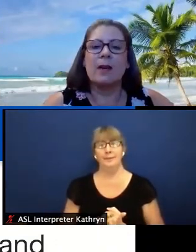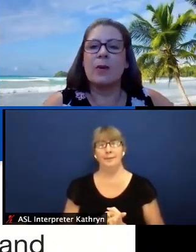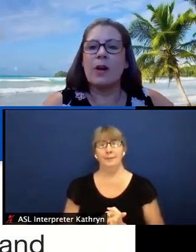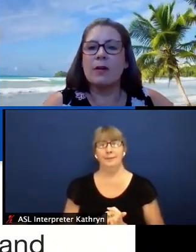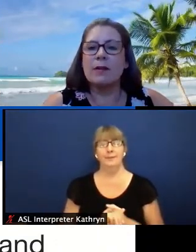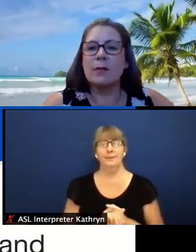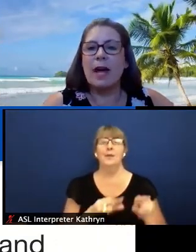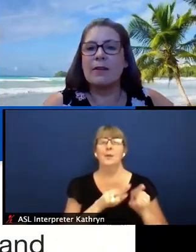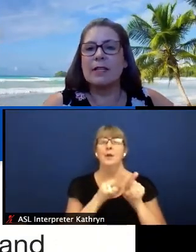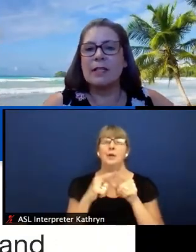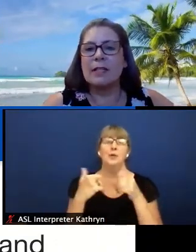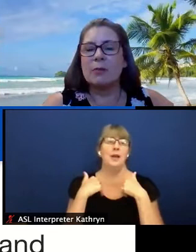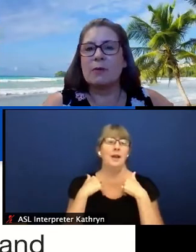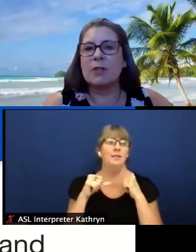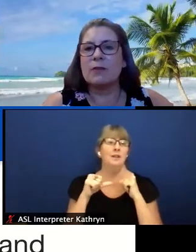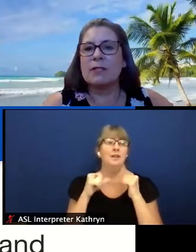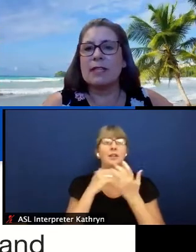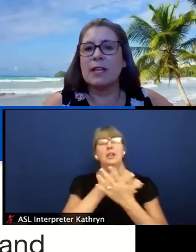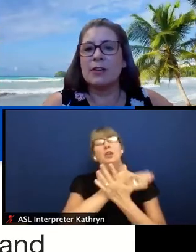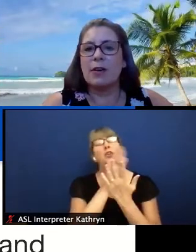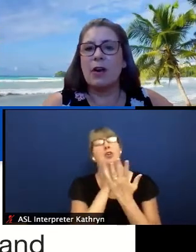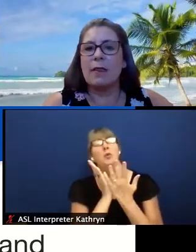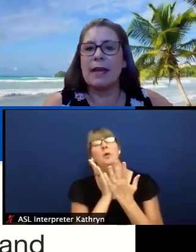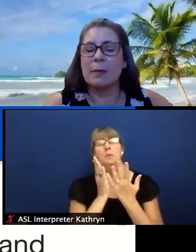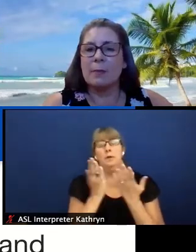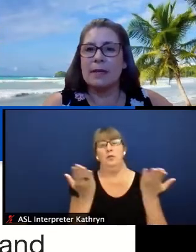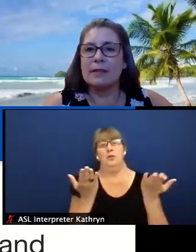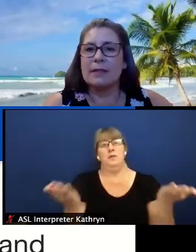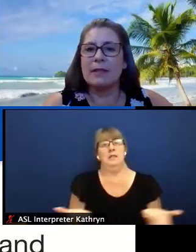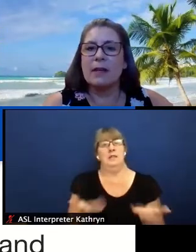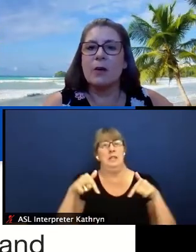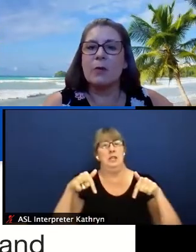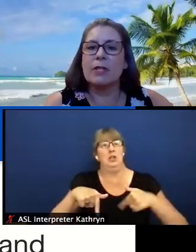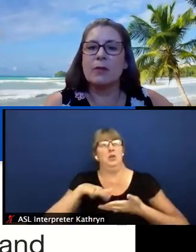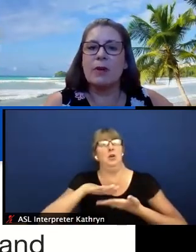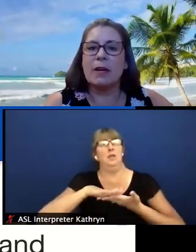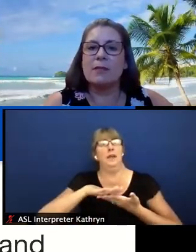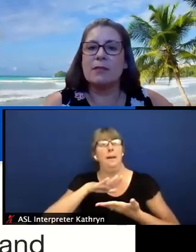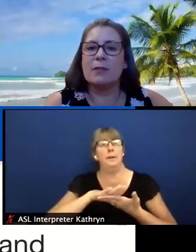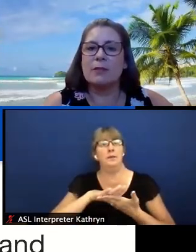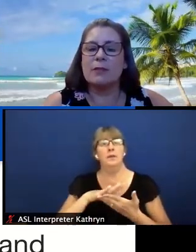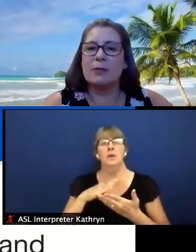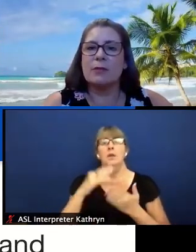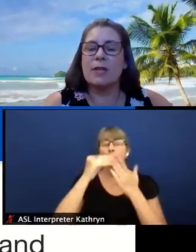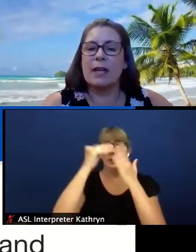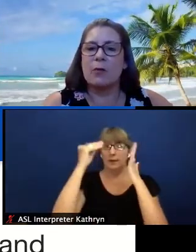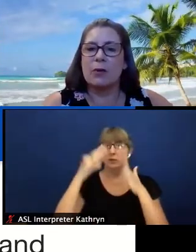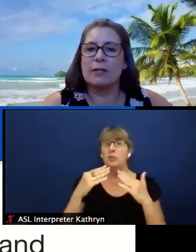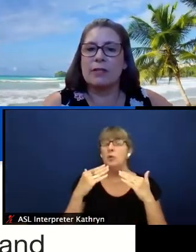We also have a continuum of services here on the campus. We do have students who take courses